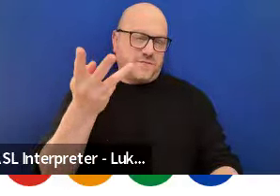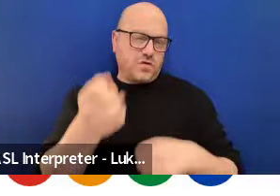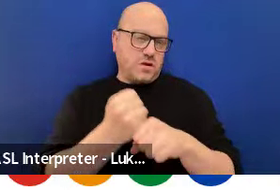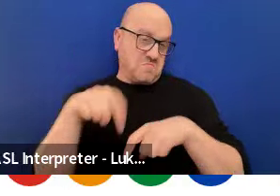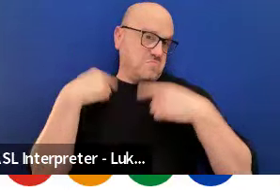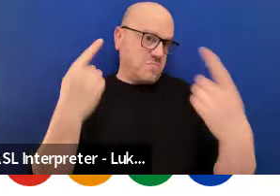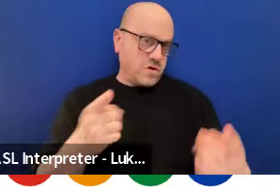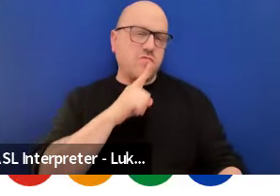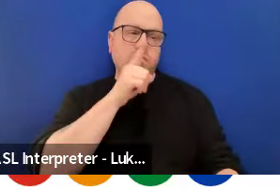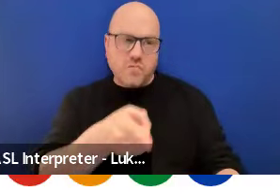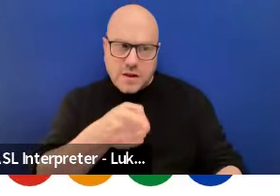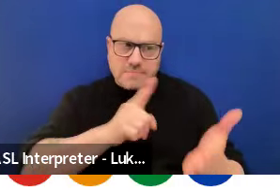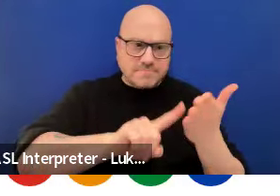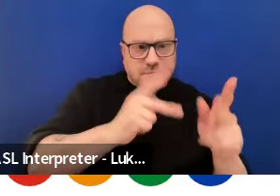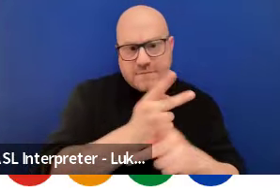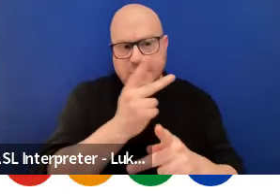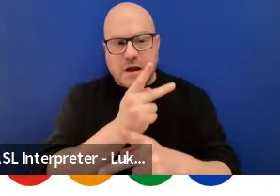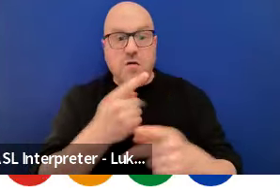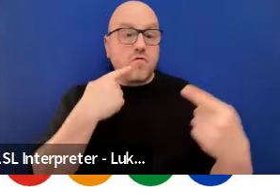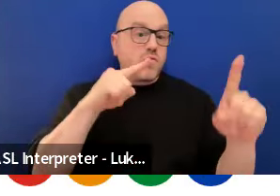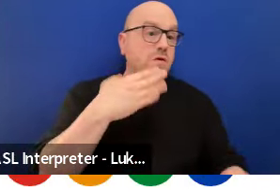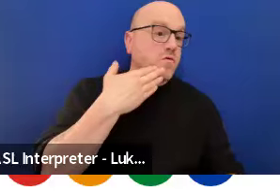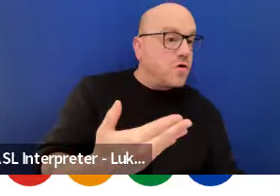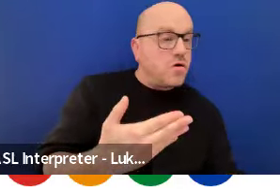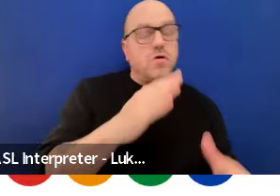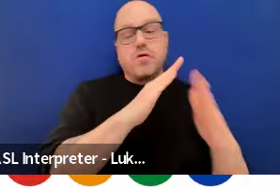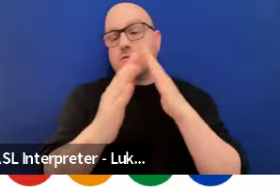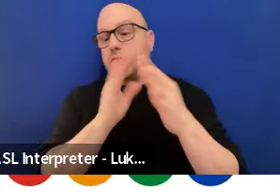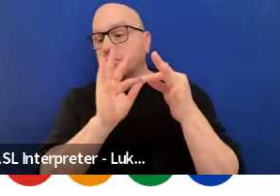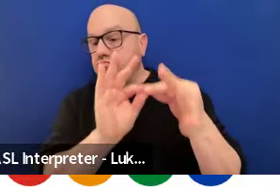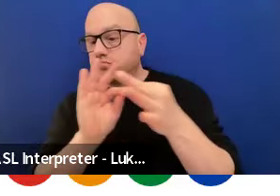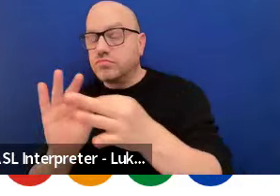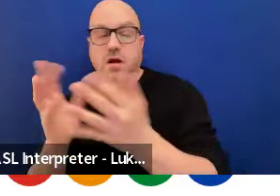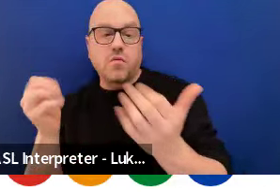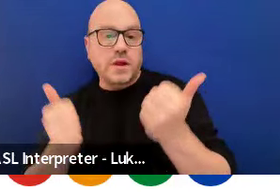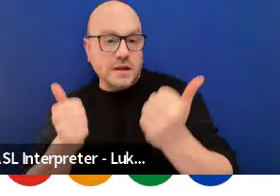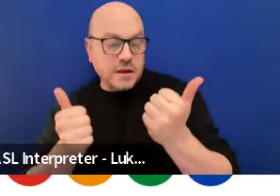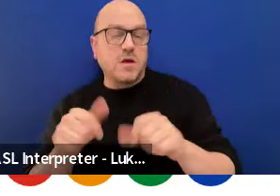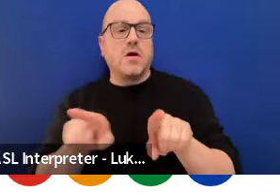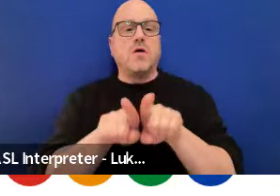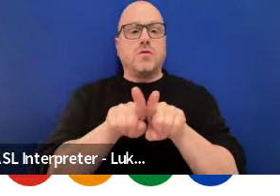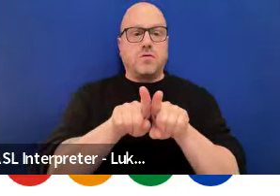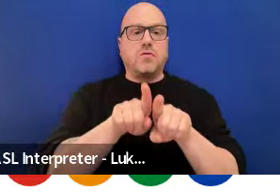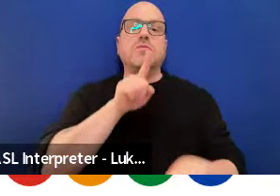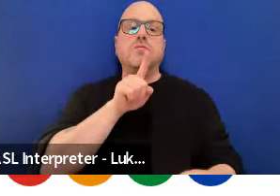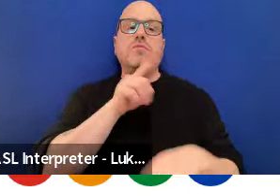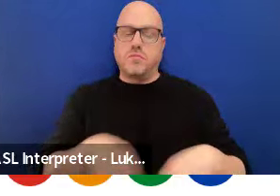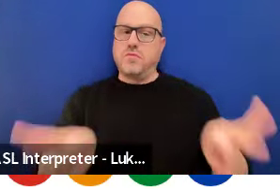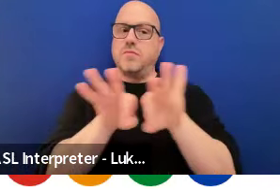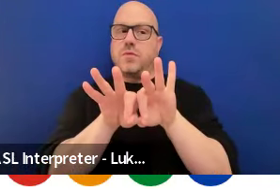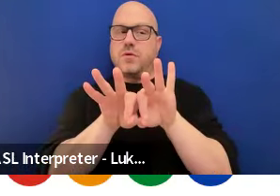ACCESSIBILITY AT THE T. TAKING STOCK OF WHAT WORKED WELL, WHAT COMMUNITIES WE HAVE